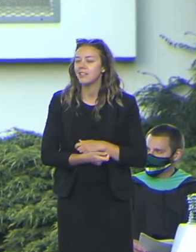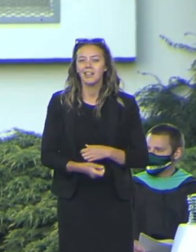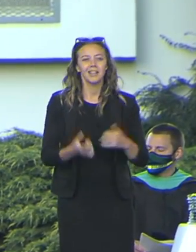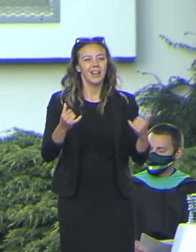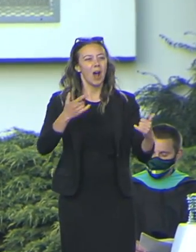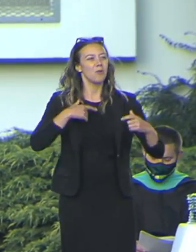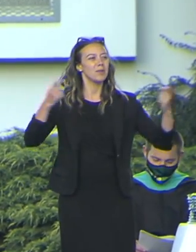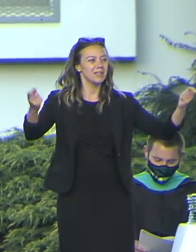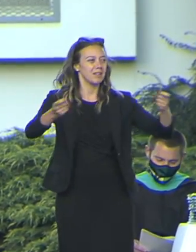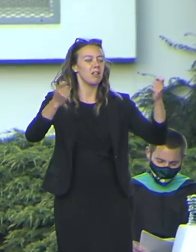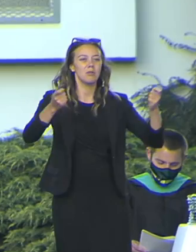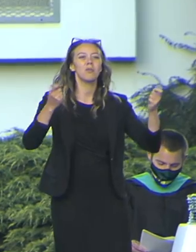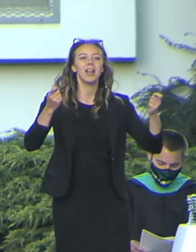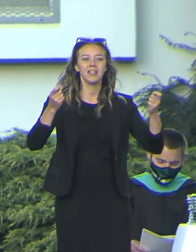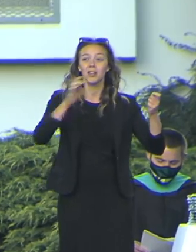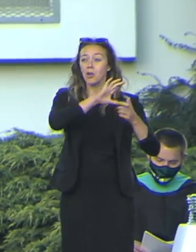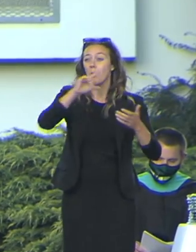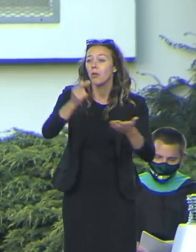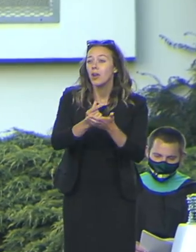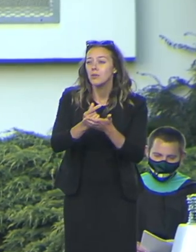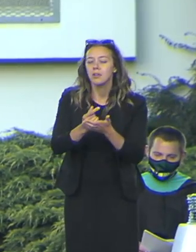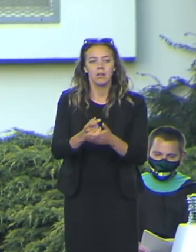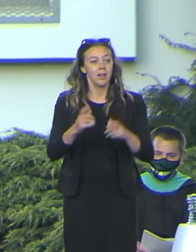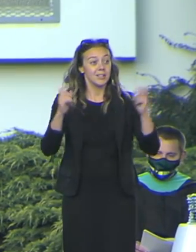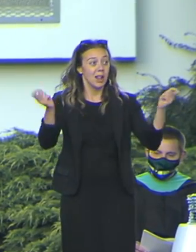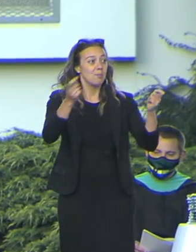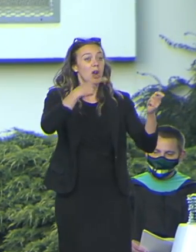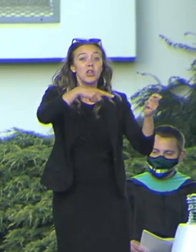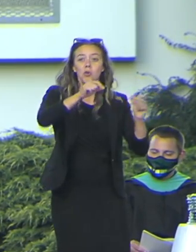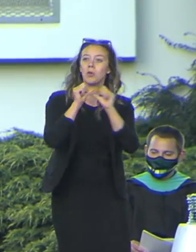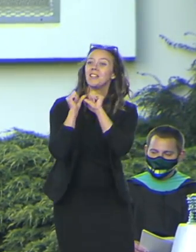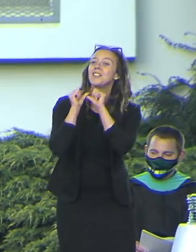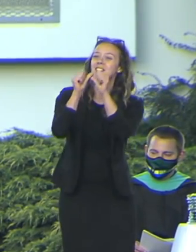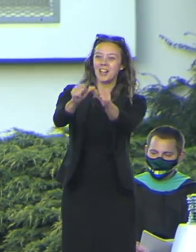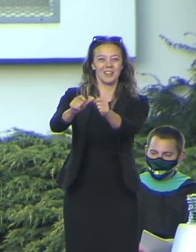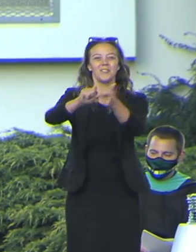you will continue to be advocates agents of change and leaders.